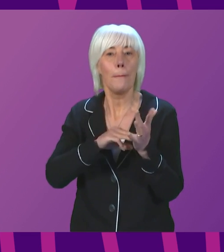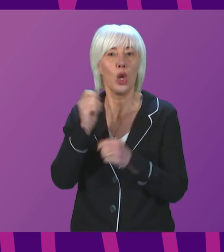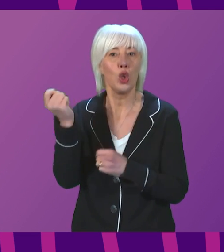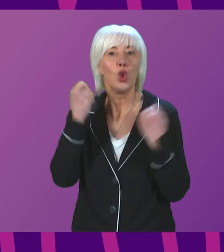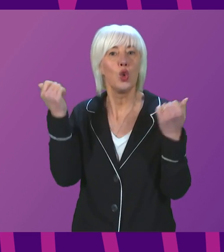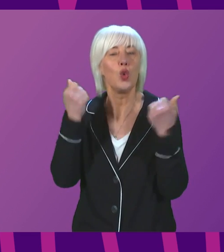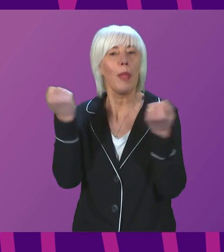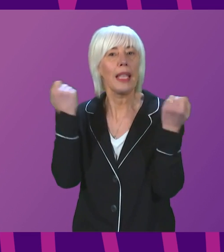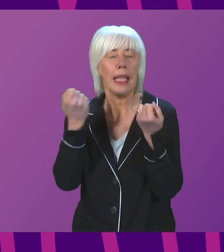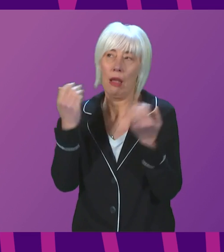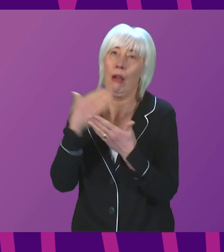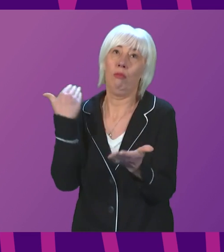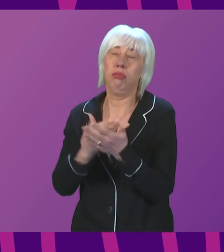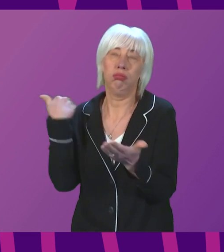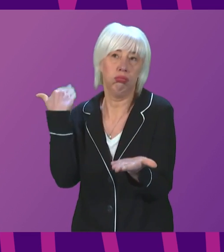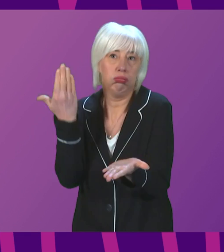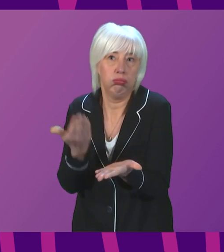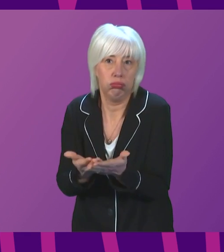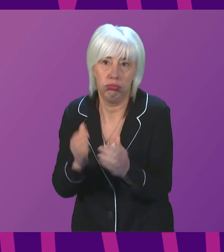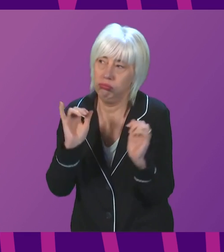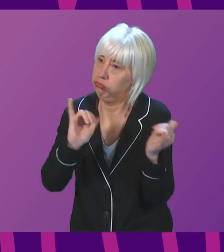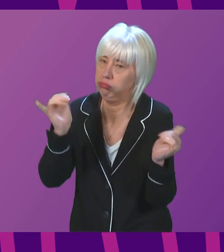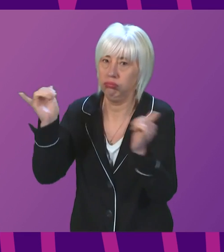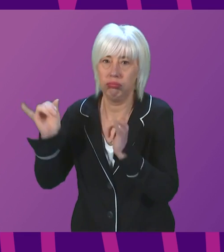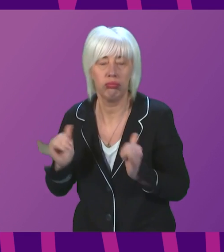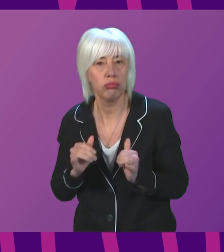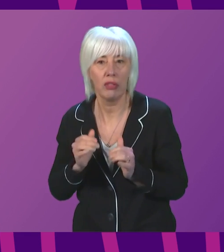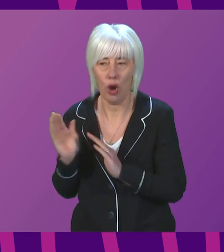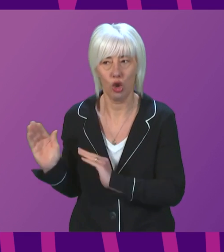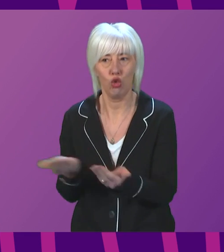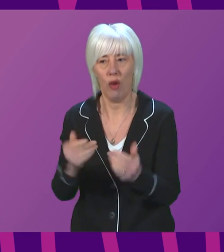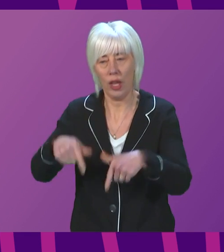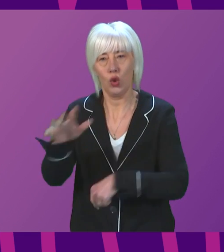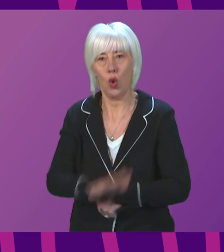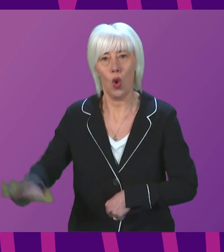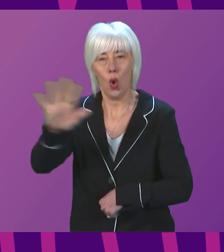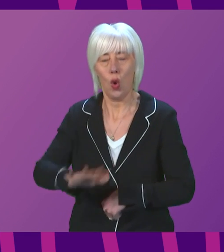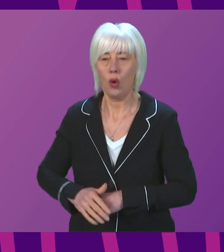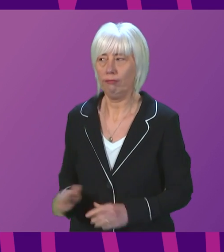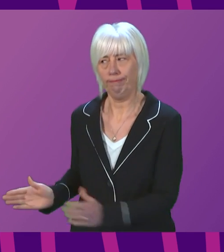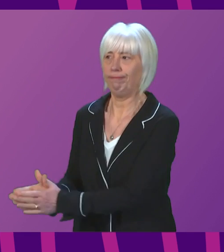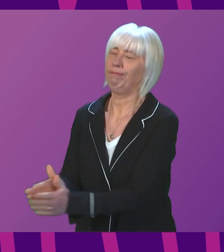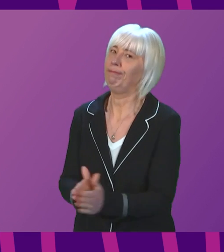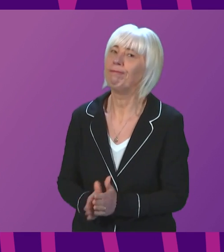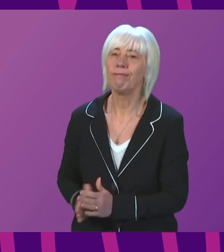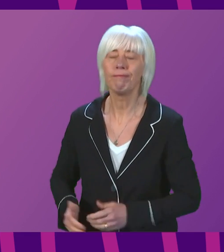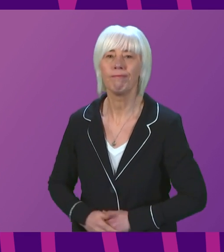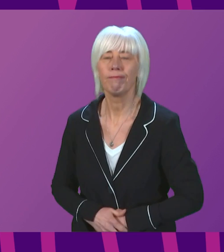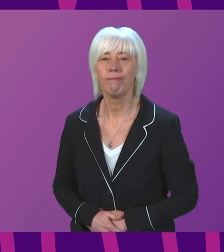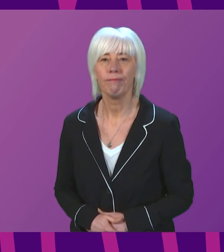record of service.